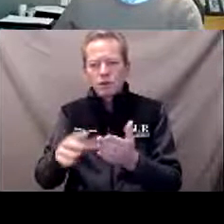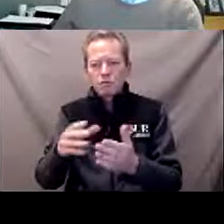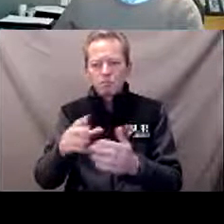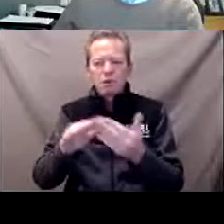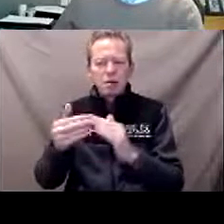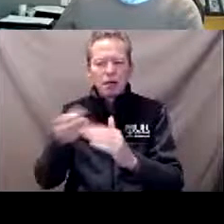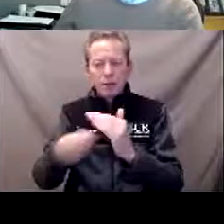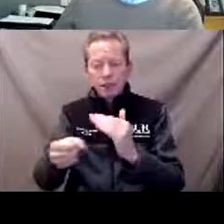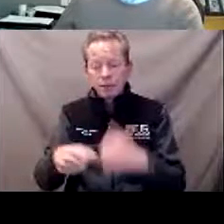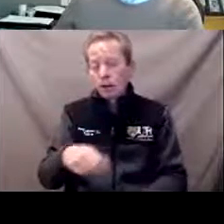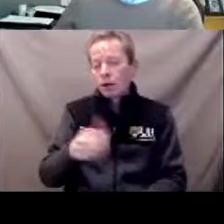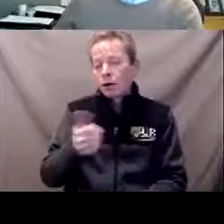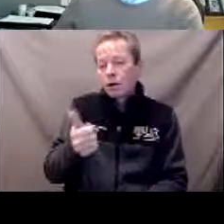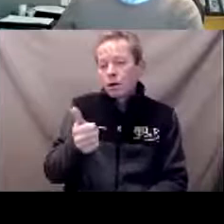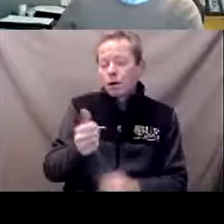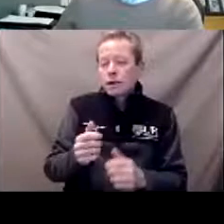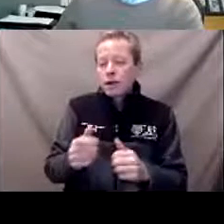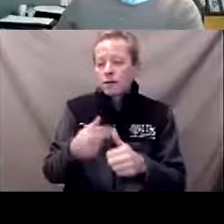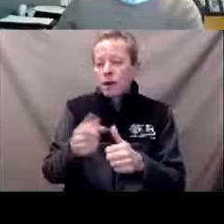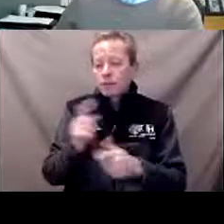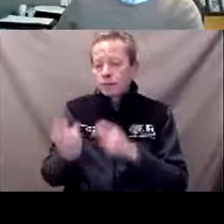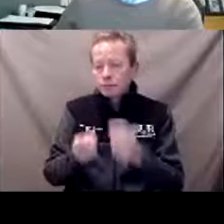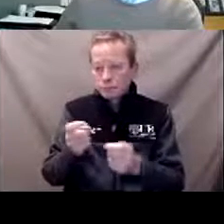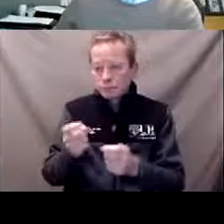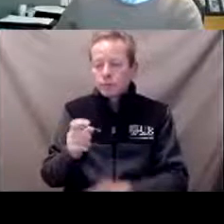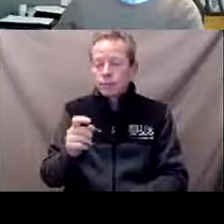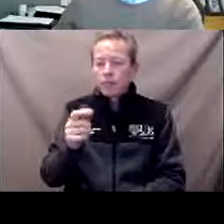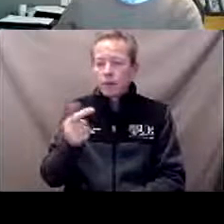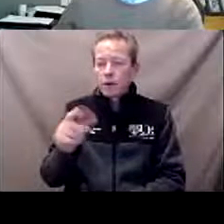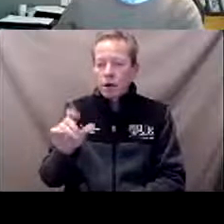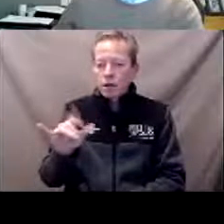contributor as faculty and mentor for the Golisano Institute for Developmental Disabilities Nursing